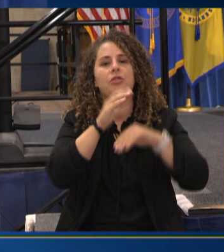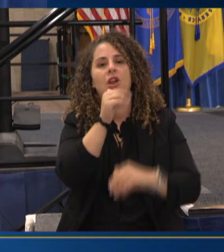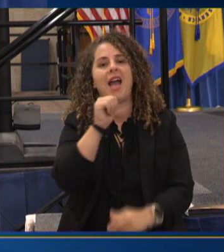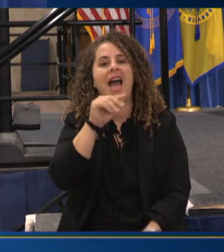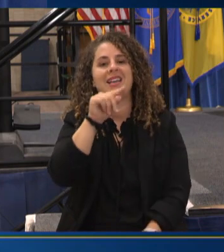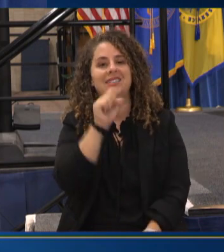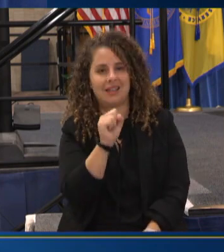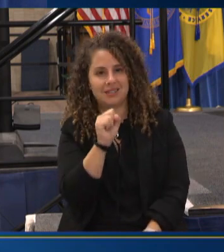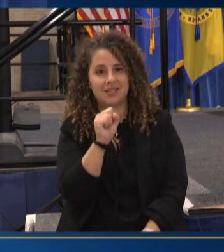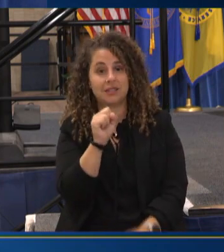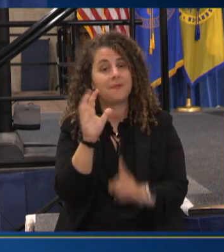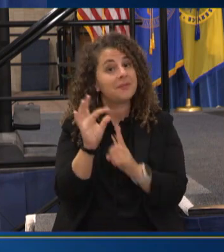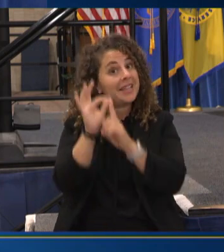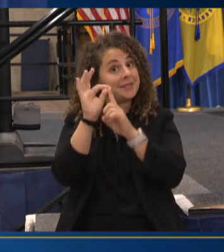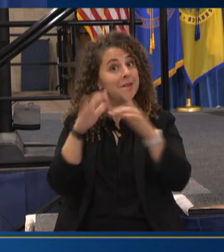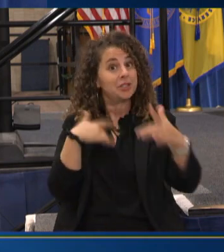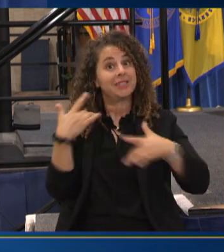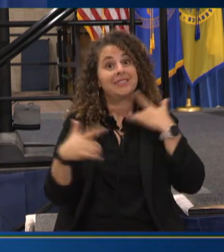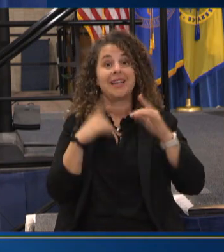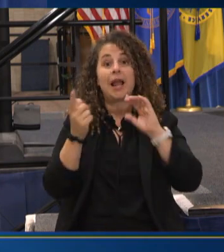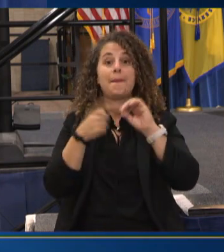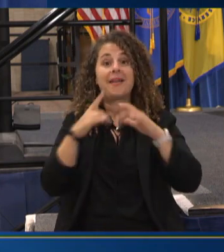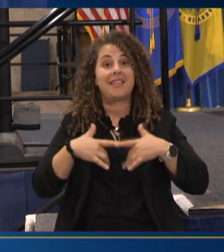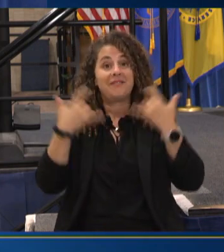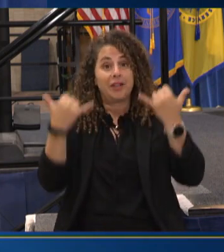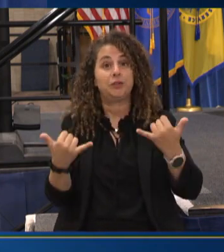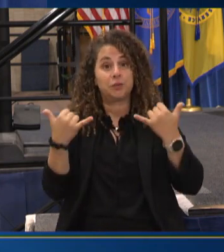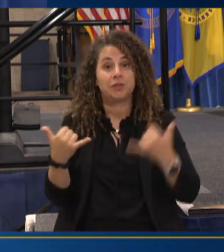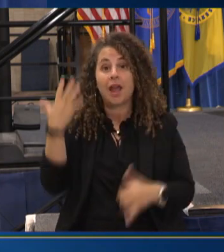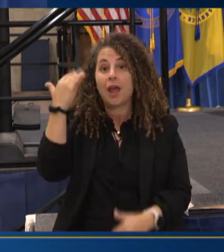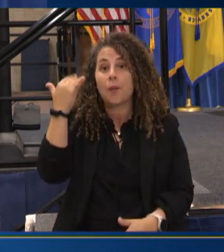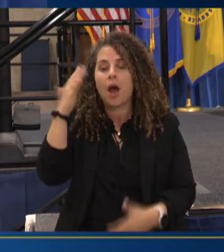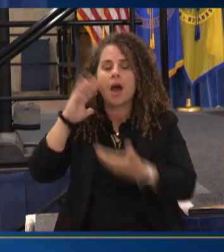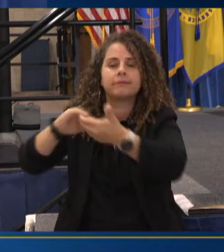I'm especially excited about this event today because it's a collaboration of